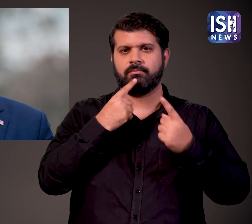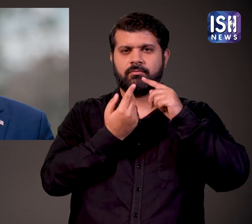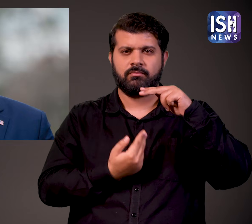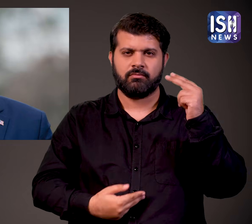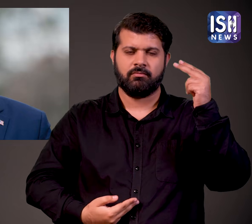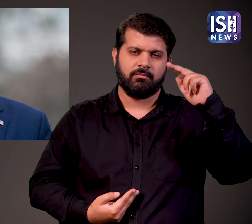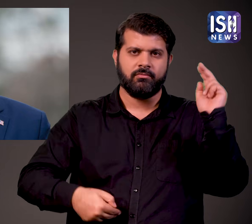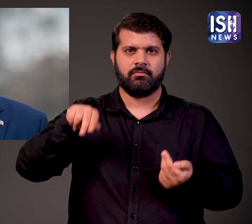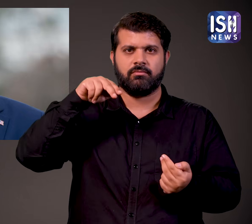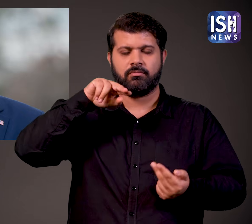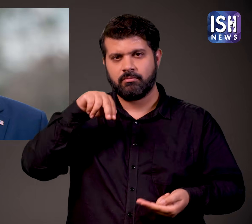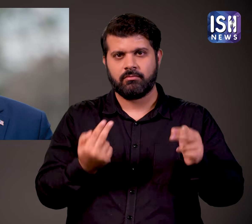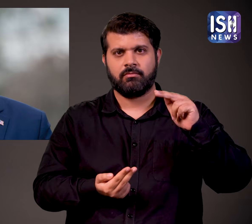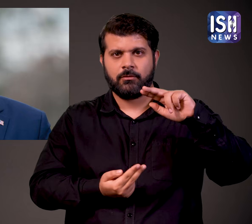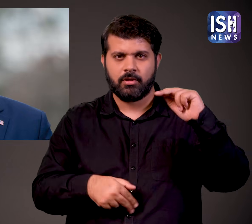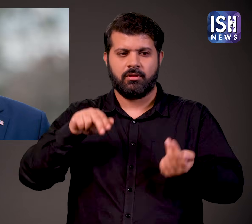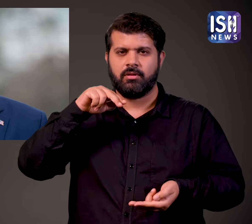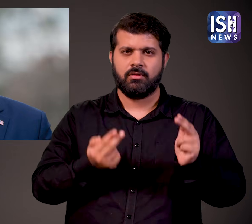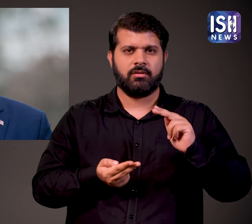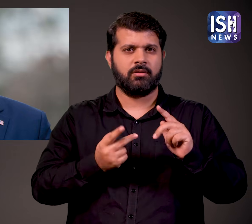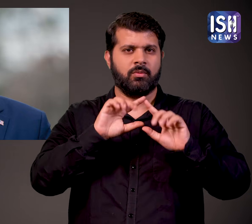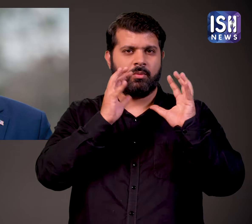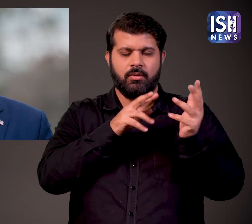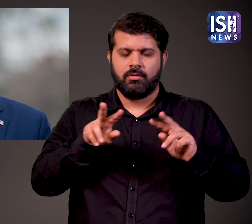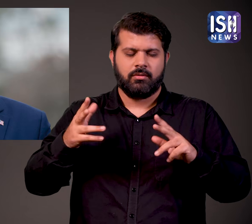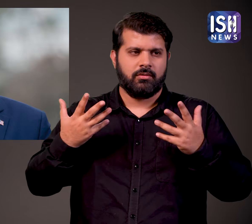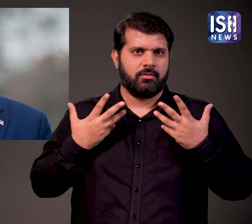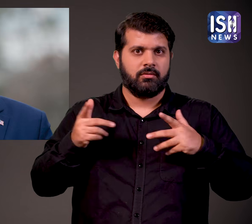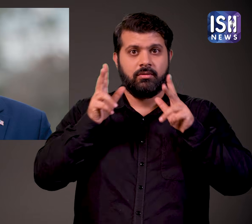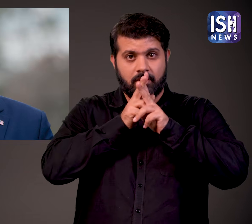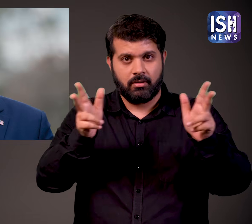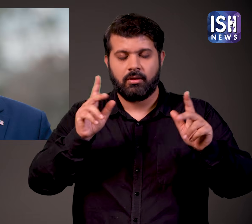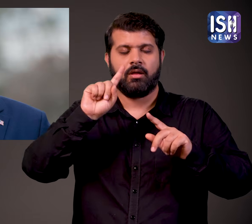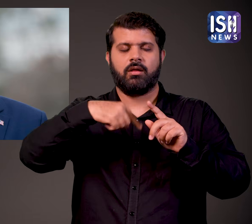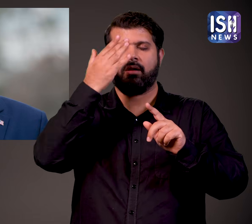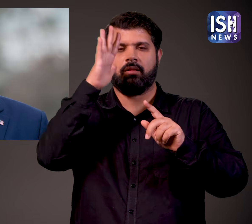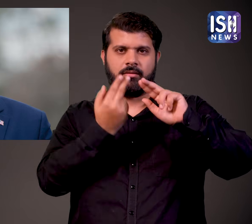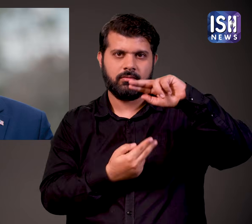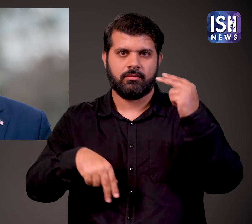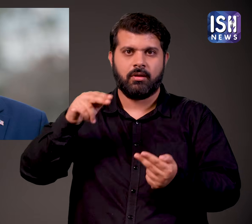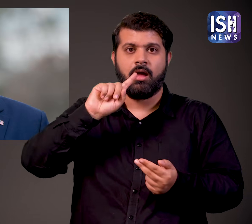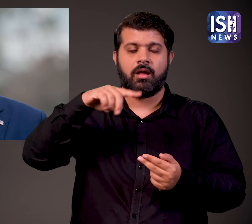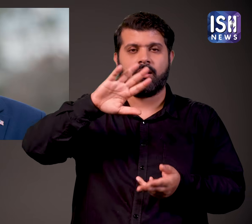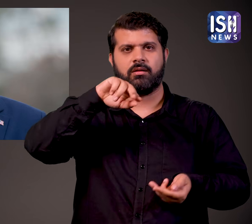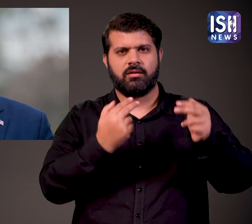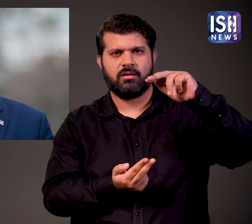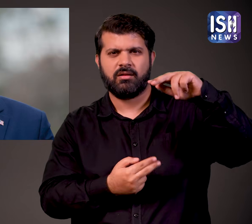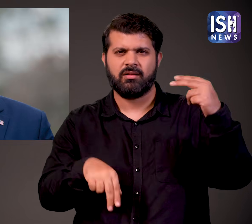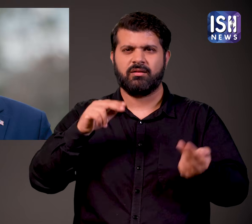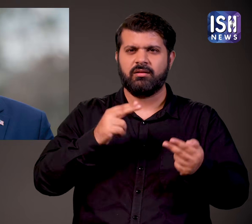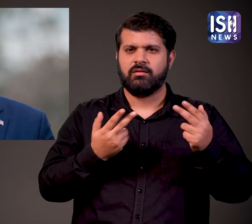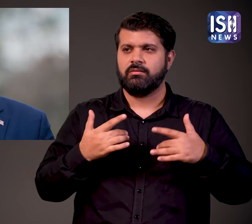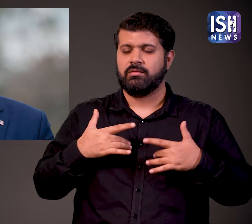saying he frequently changes his stance, making one announcement one day and reversing it the next.